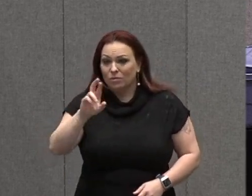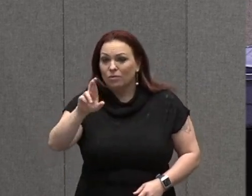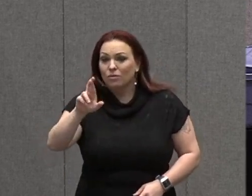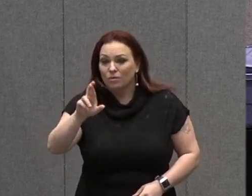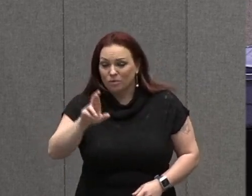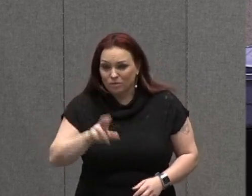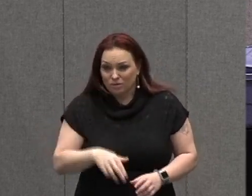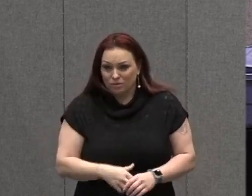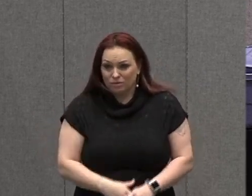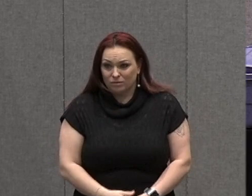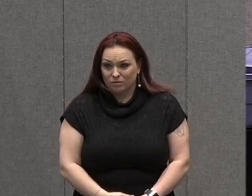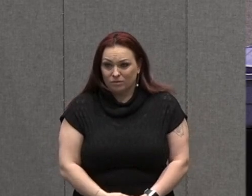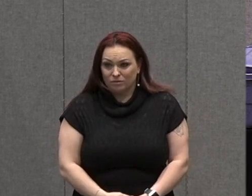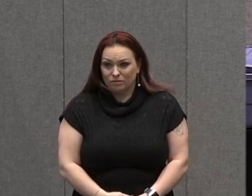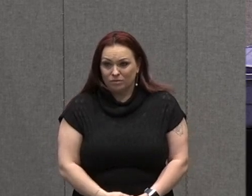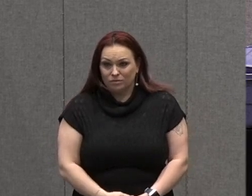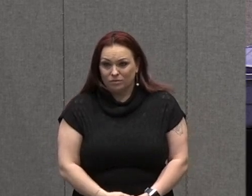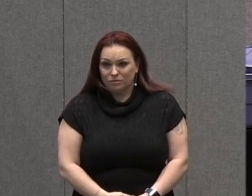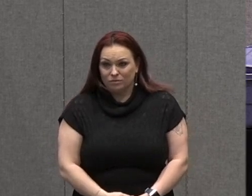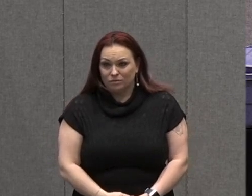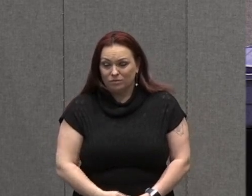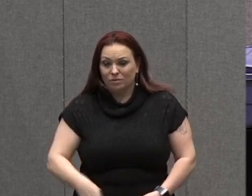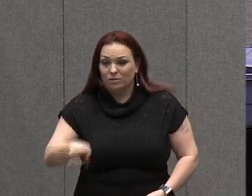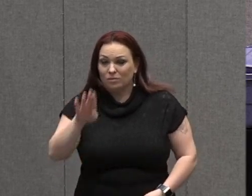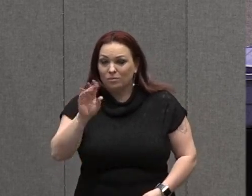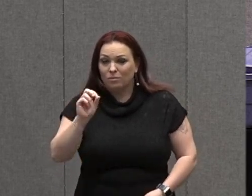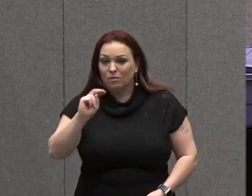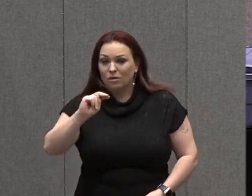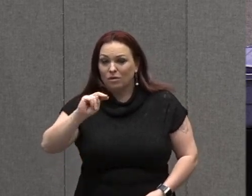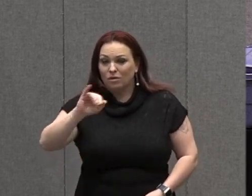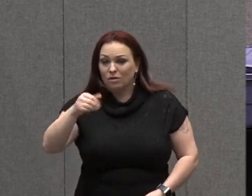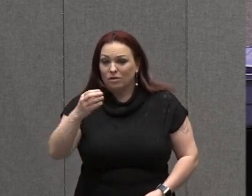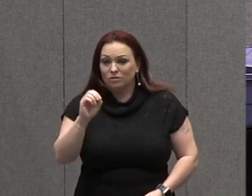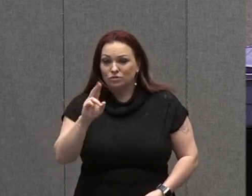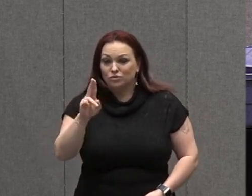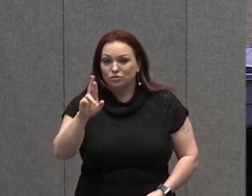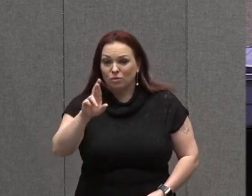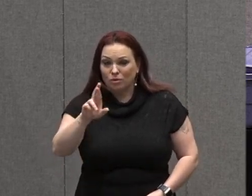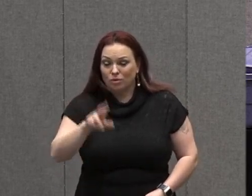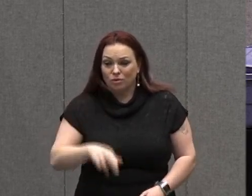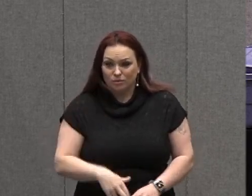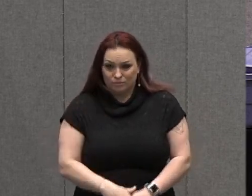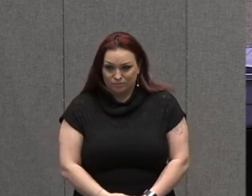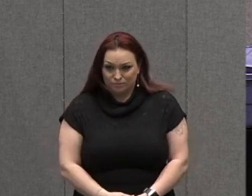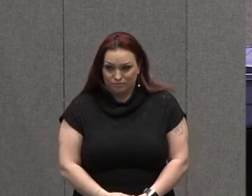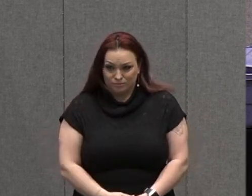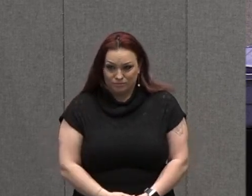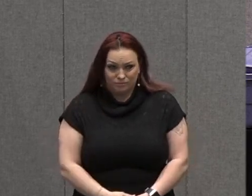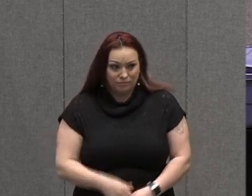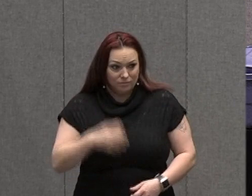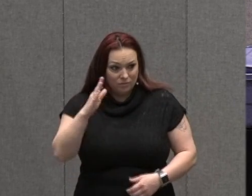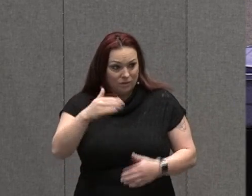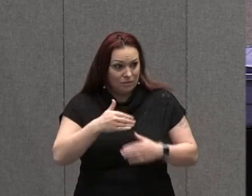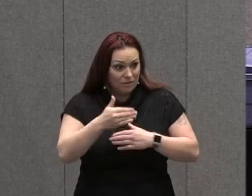Bonjour mes amis, bonjour. Will you do the next one for us?